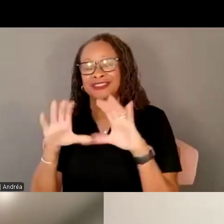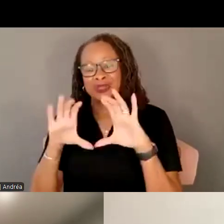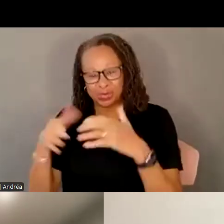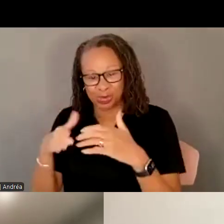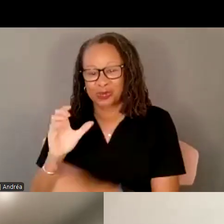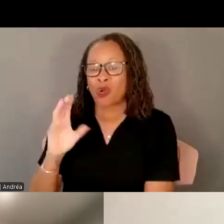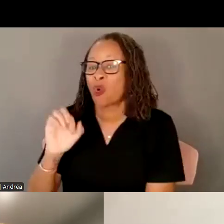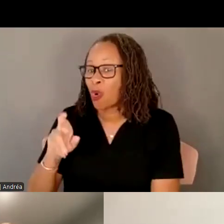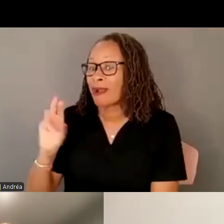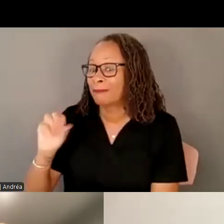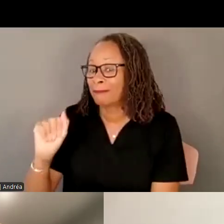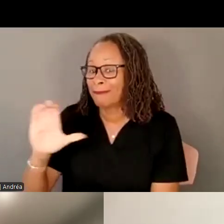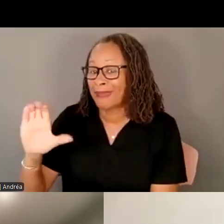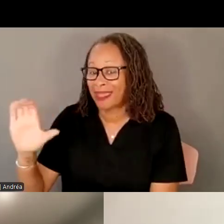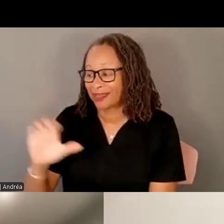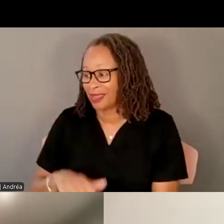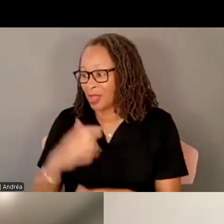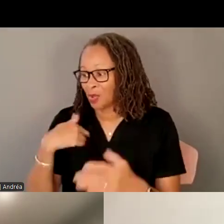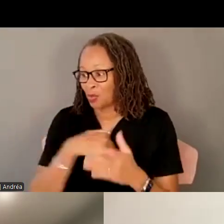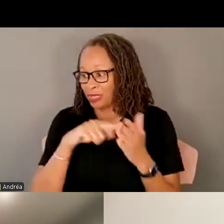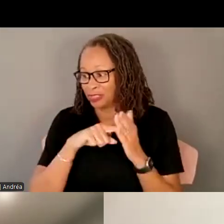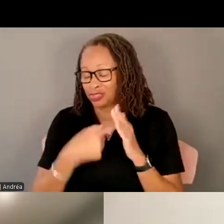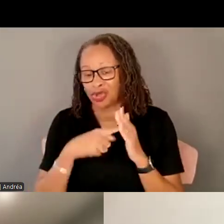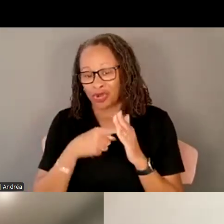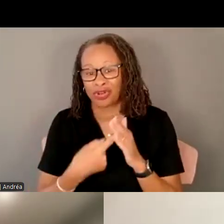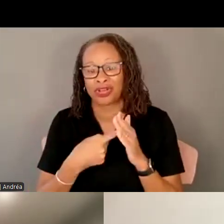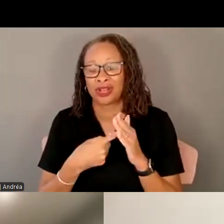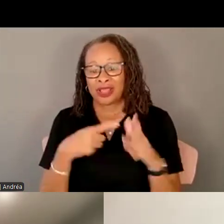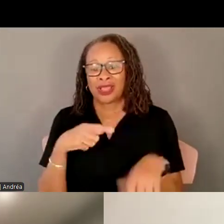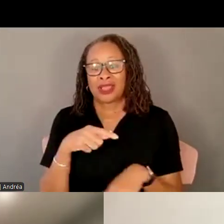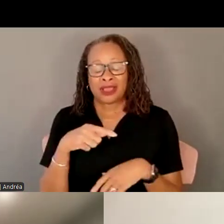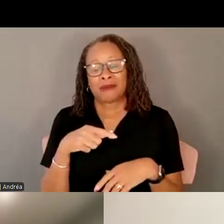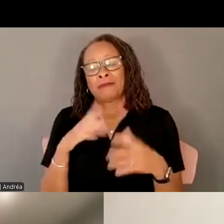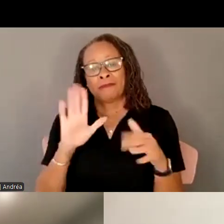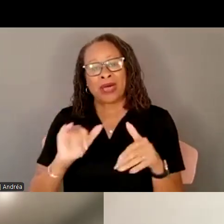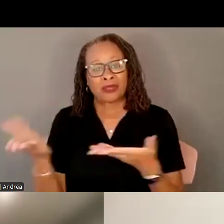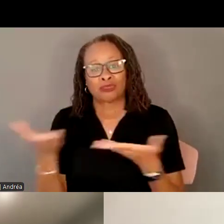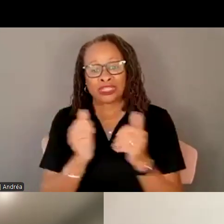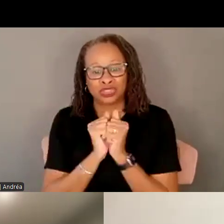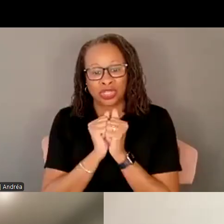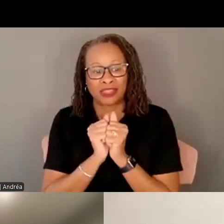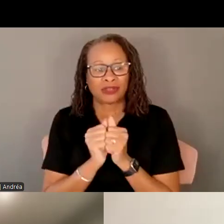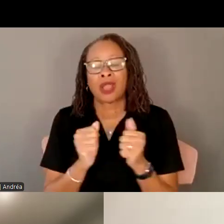we started by bringing together a working group of agencies